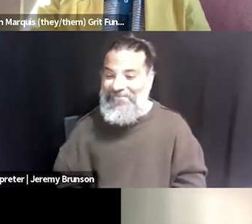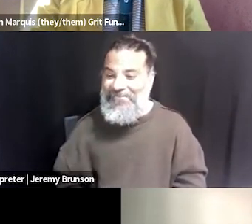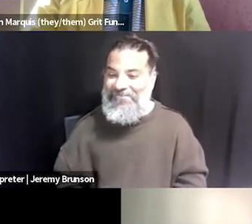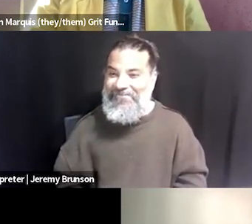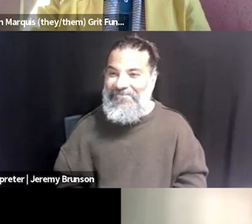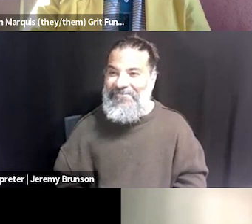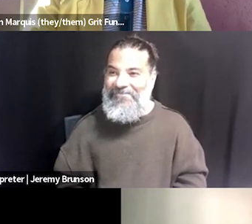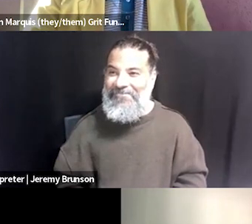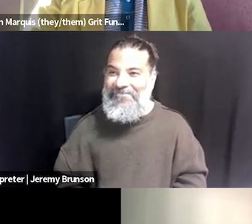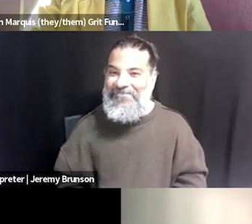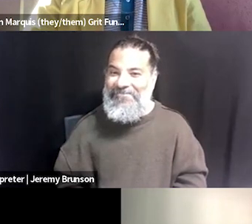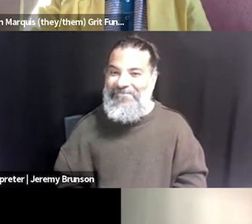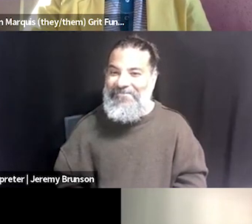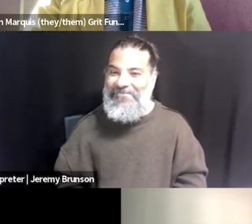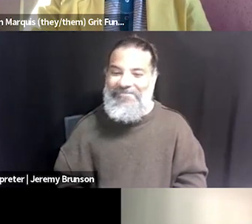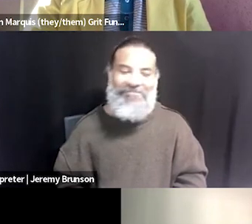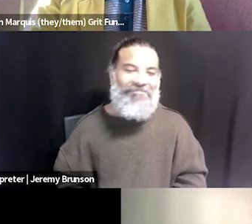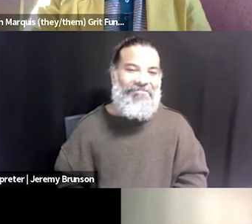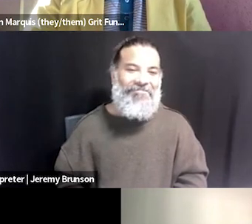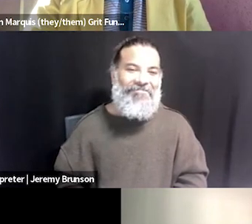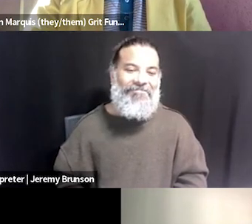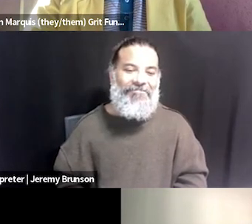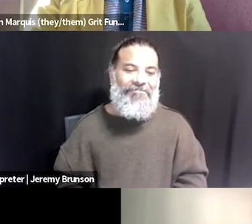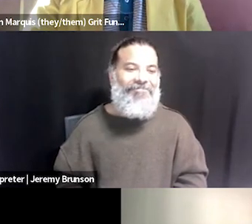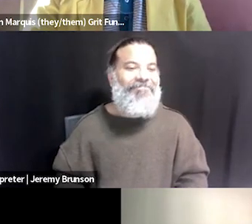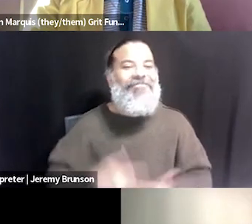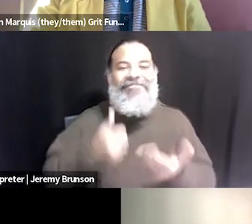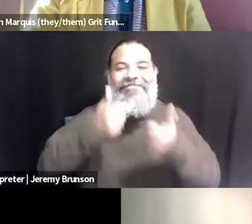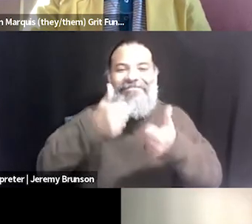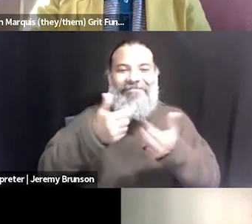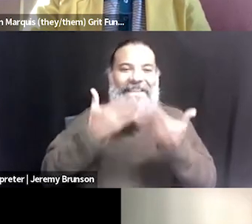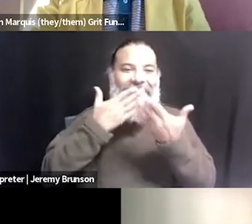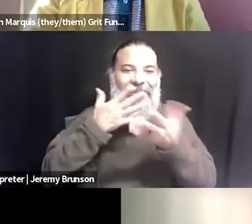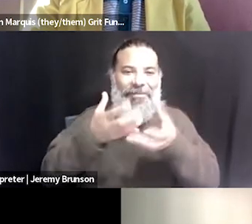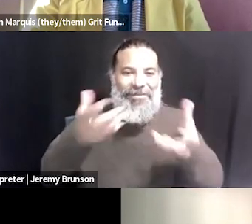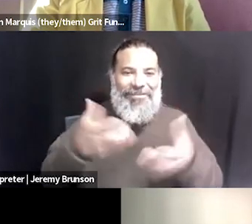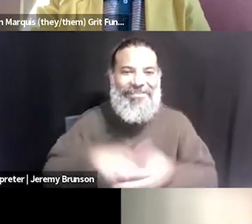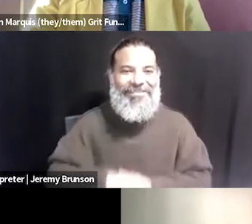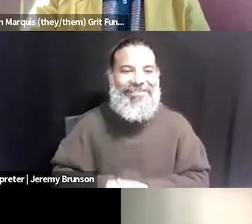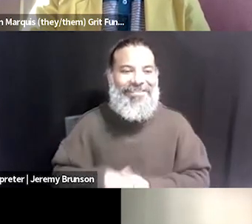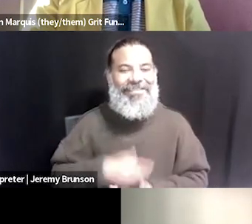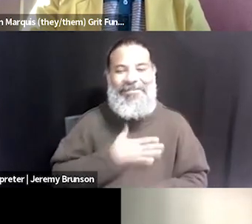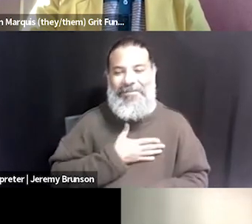Great thank you for having me.